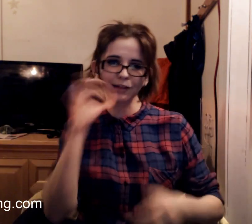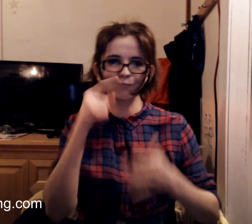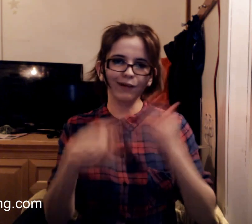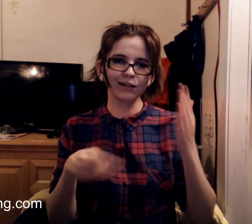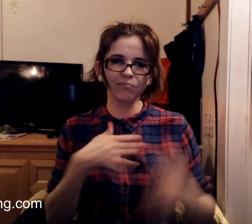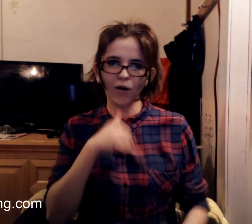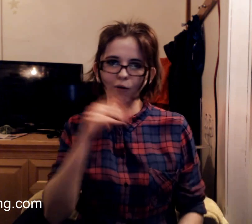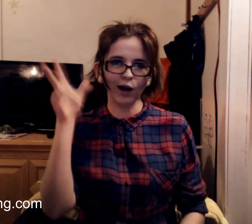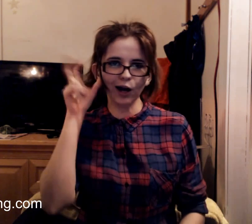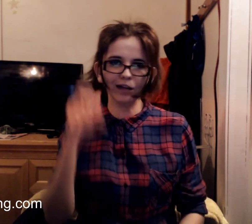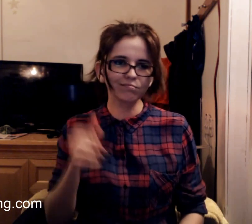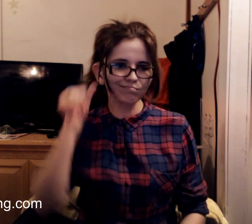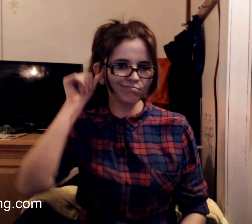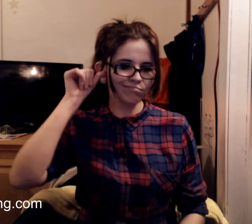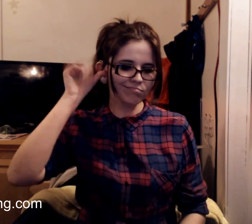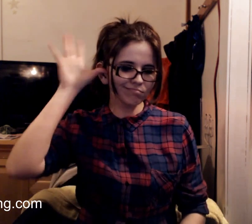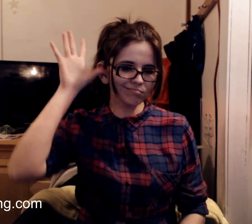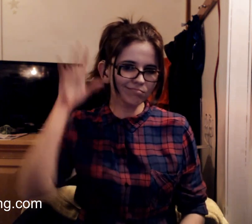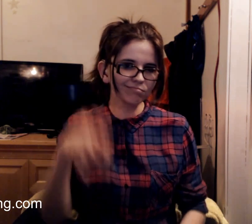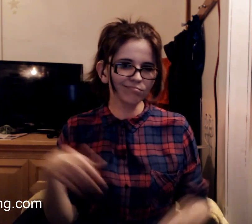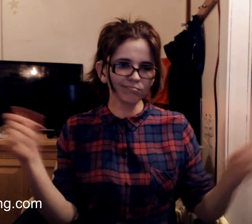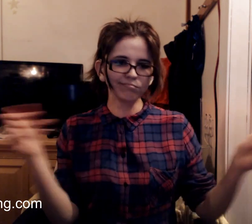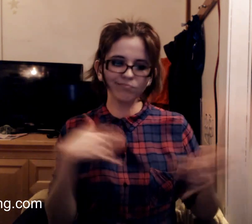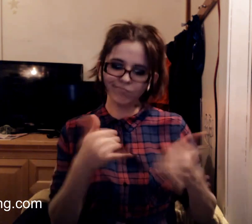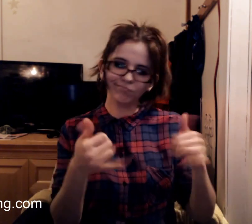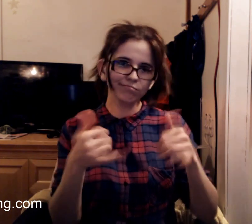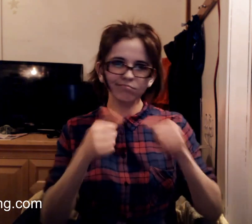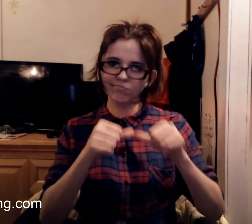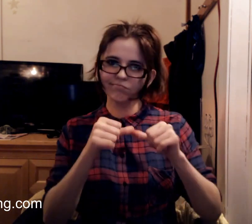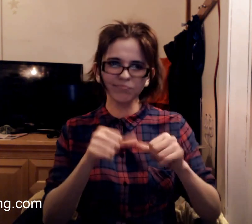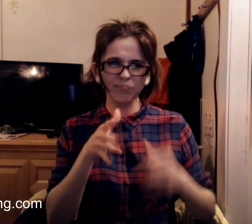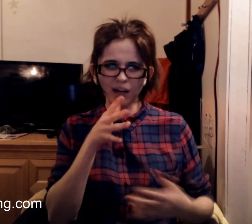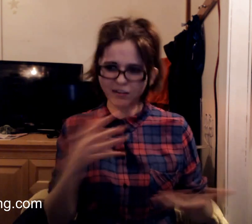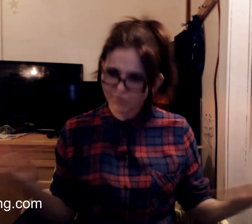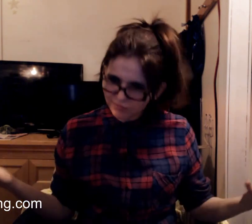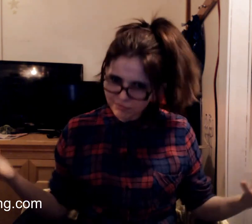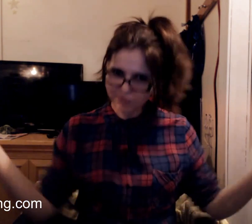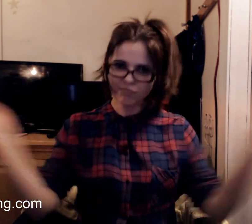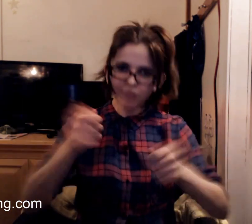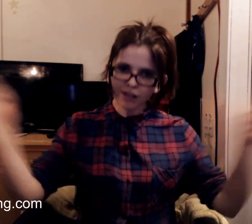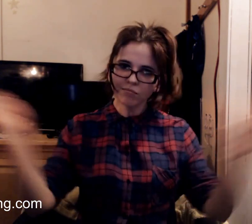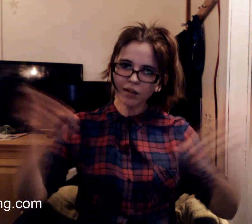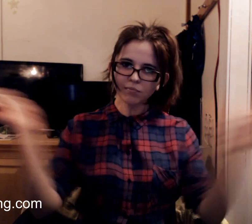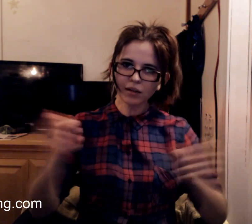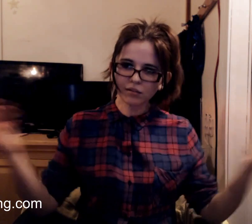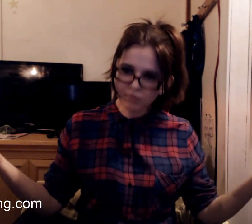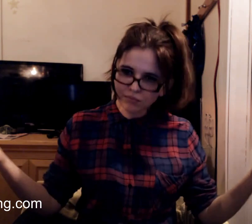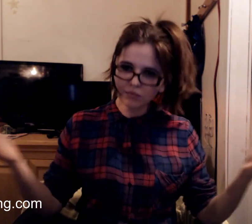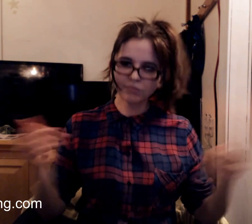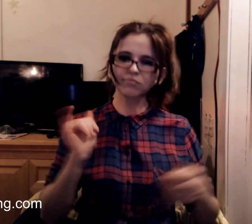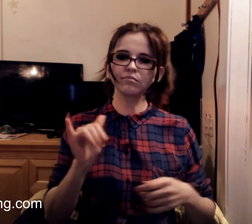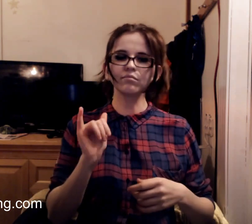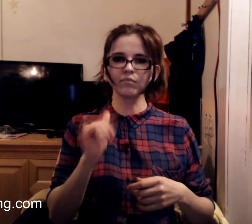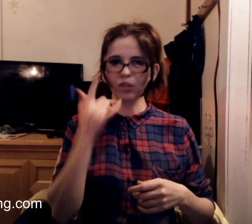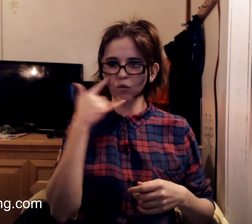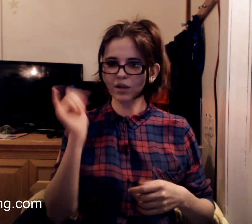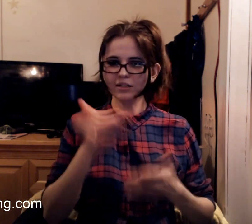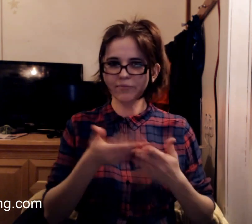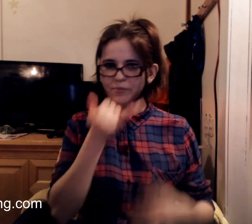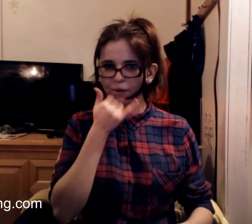Guess what? I couldn't hear her, still oblivious to that sound. Mom was like, surprised, and continued to make the sound and then went, "Looks like there is something wrong."